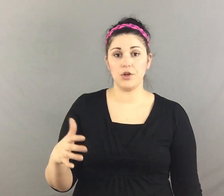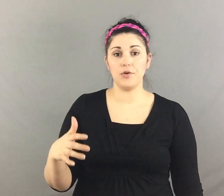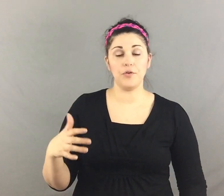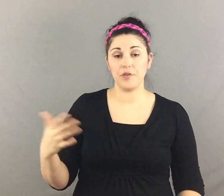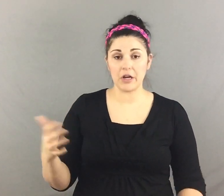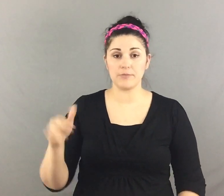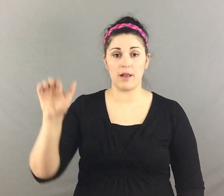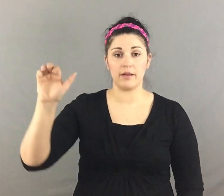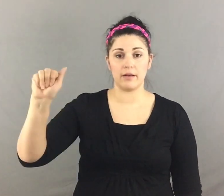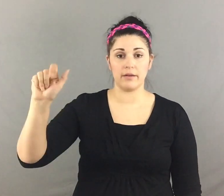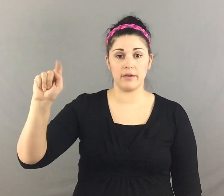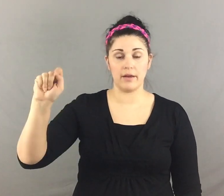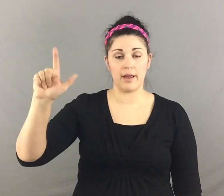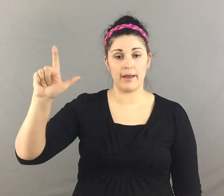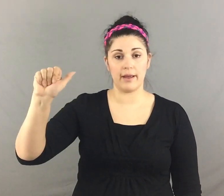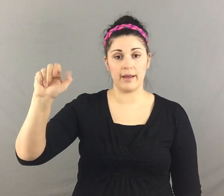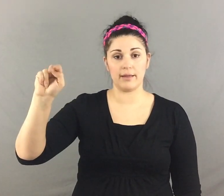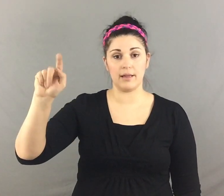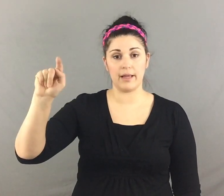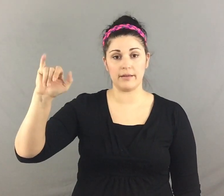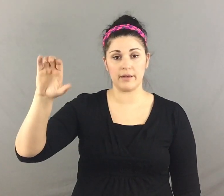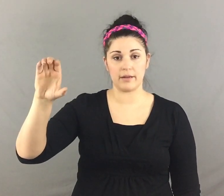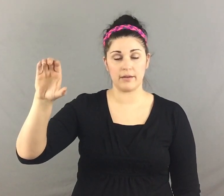You finger spell it. Atlantic,